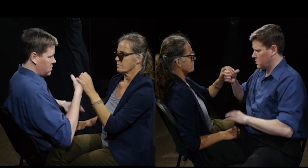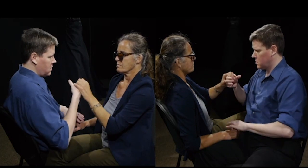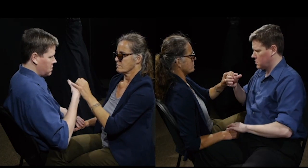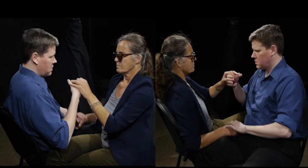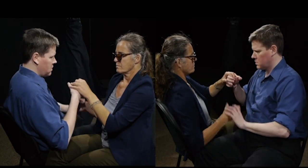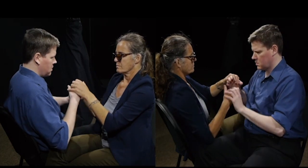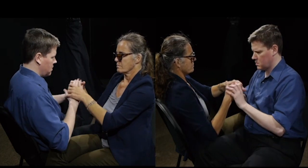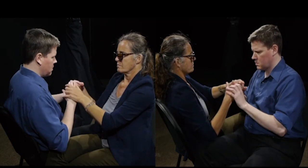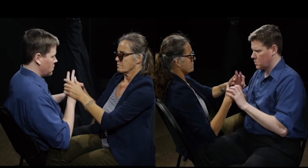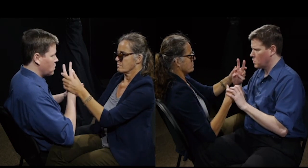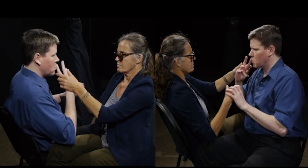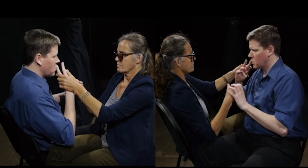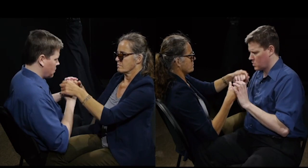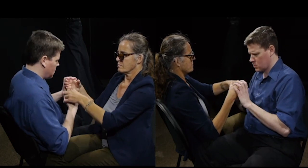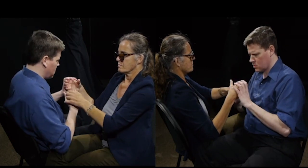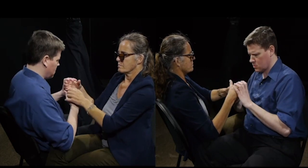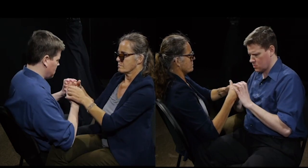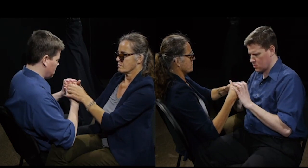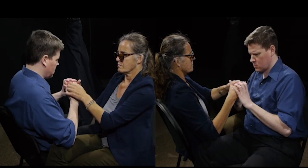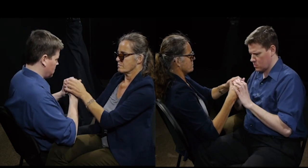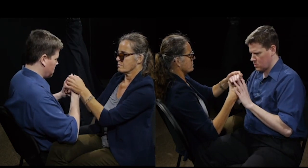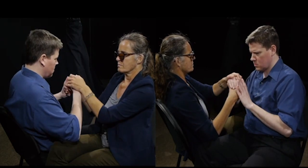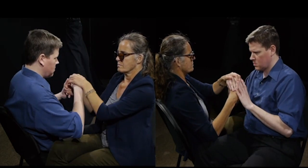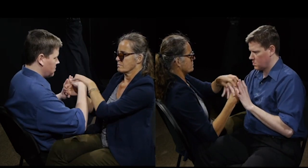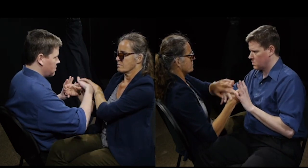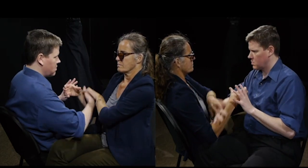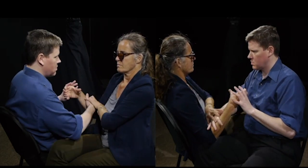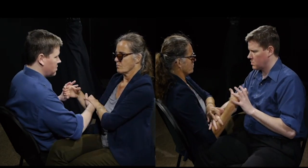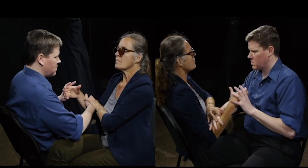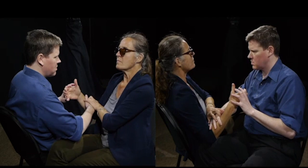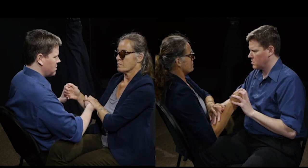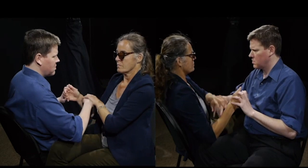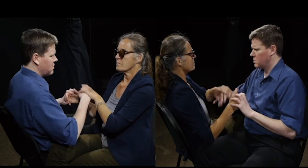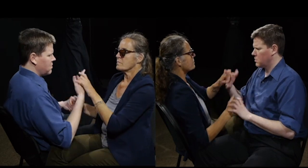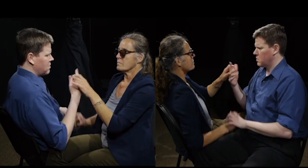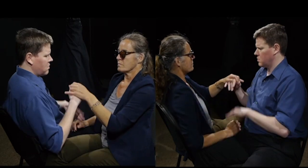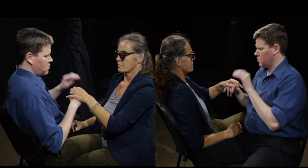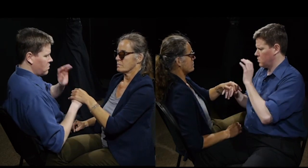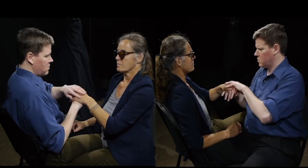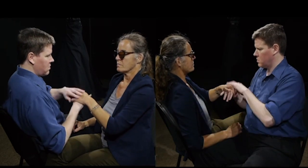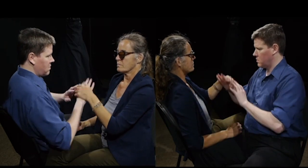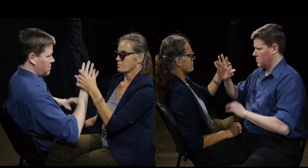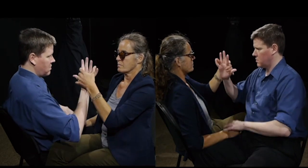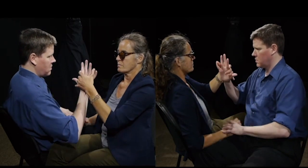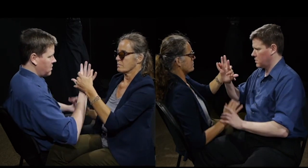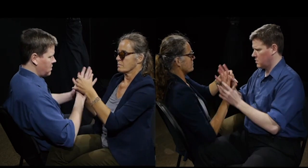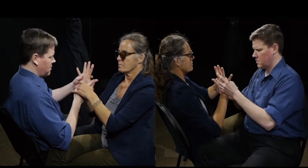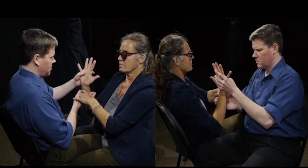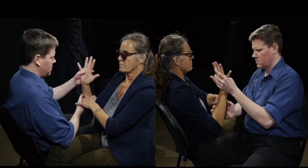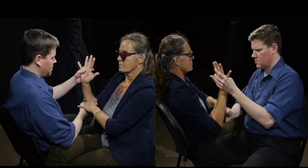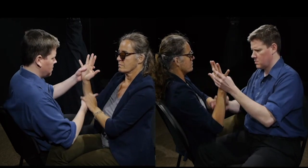For example, a cup overflowing with water, or a tree being felled.